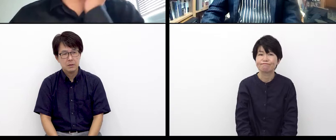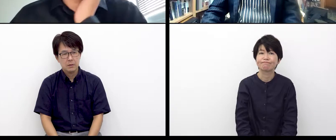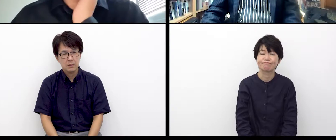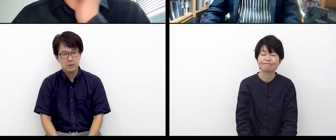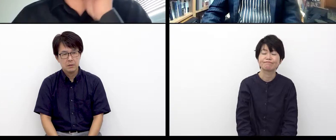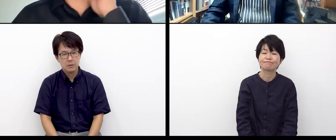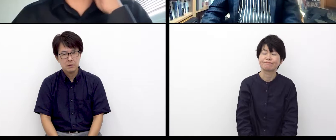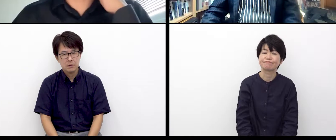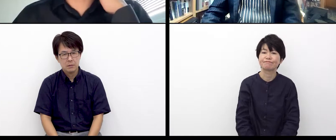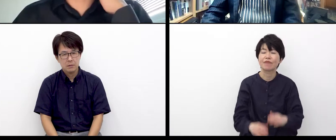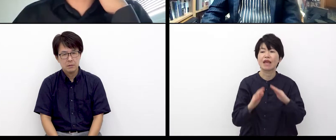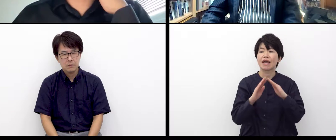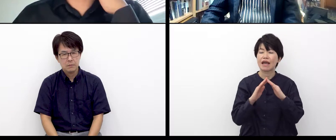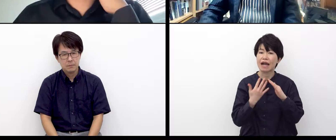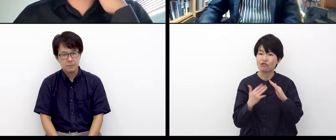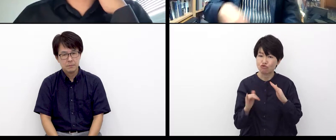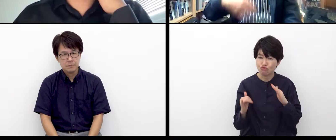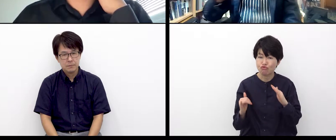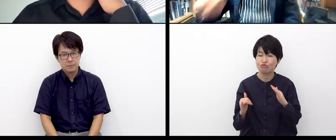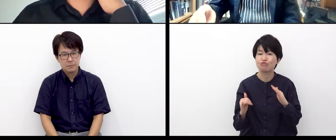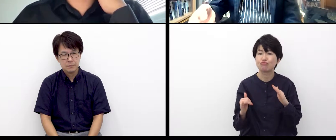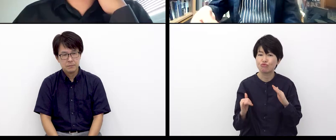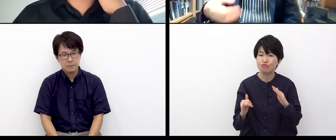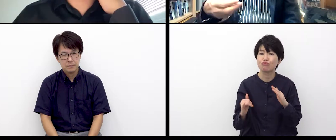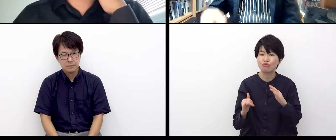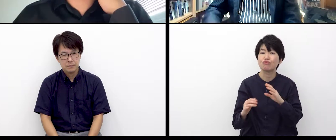we don’t have many cases where they are able to